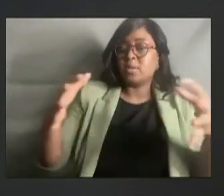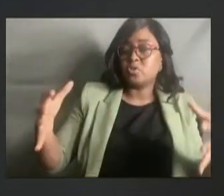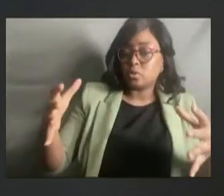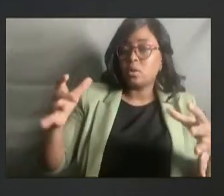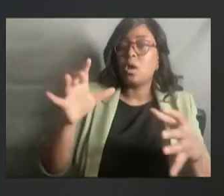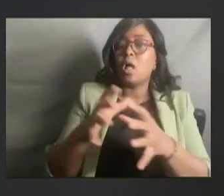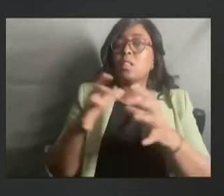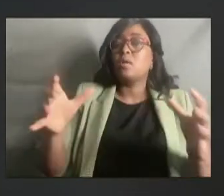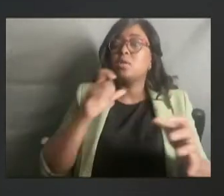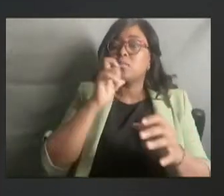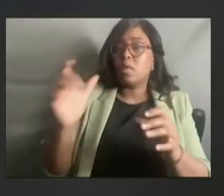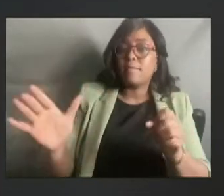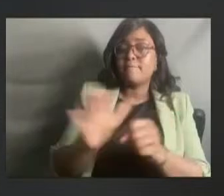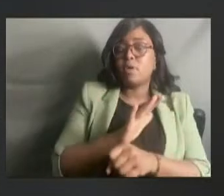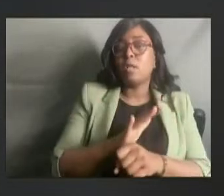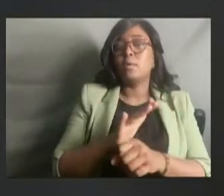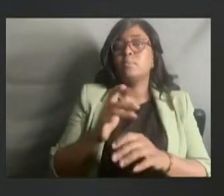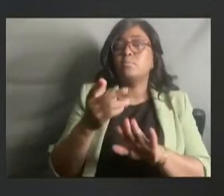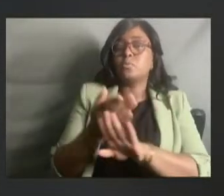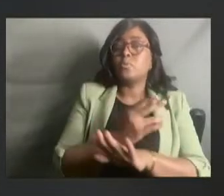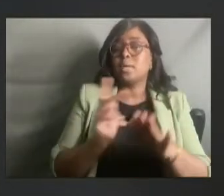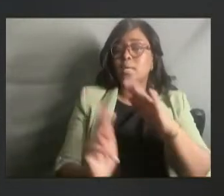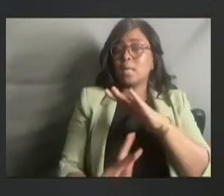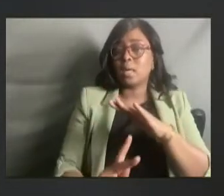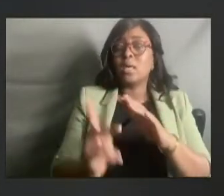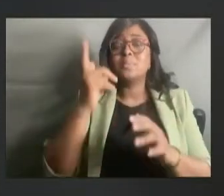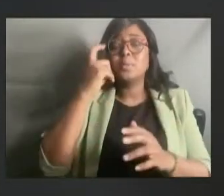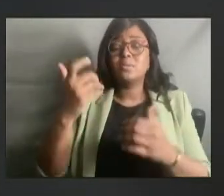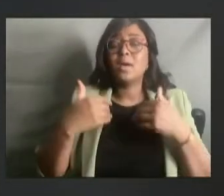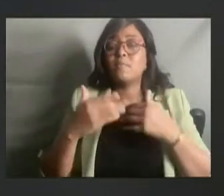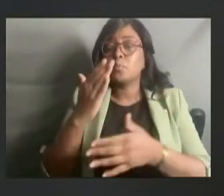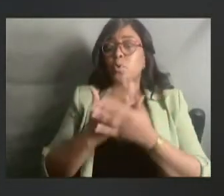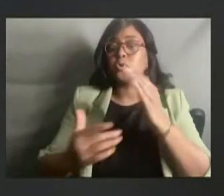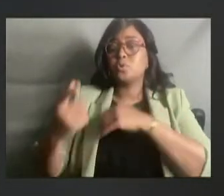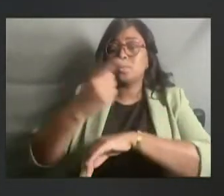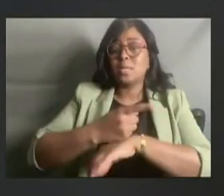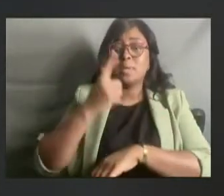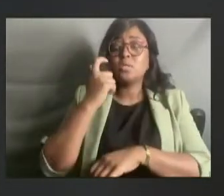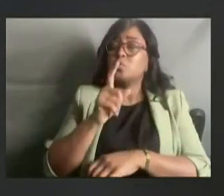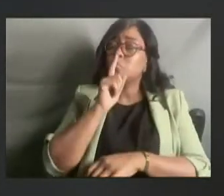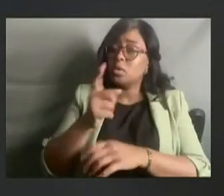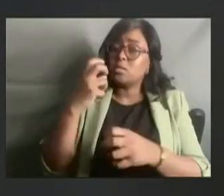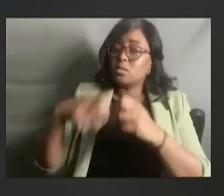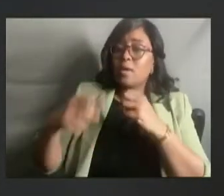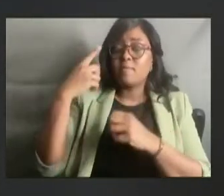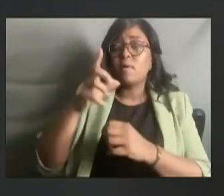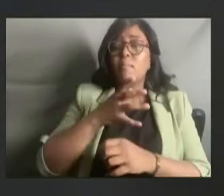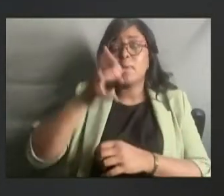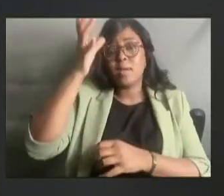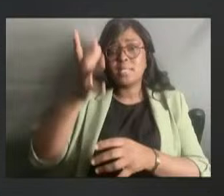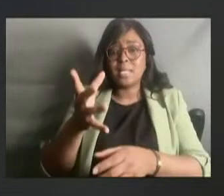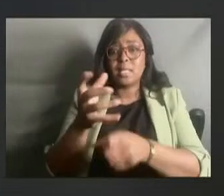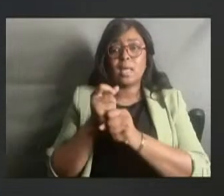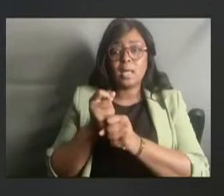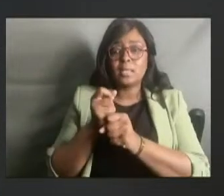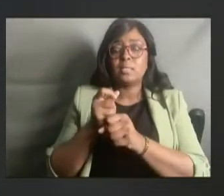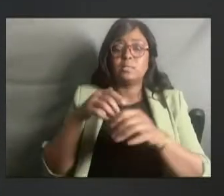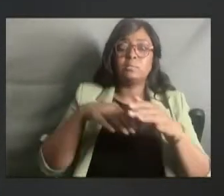of doing pre-K expansion. A lot of our unfilled pre-K seats have to do with the fact that we have